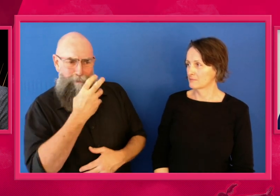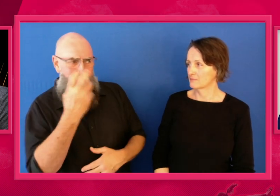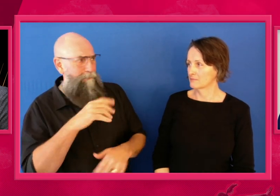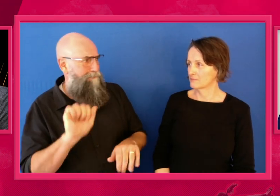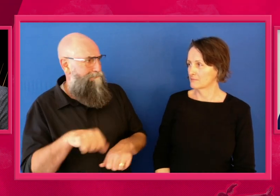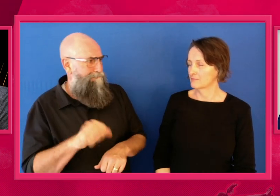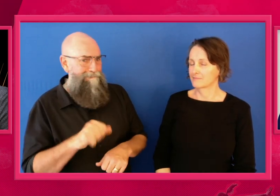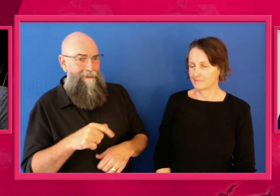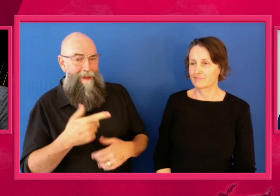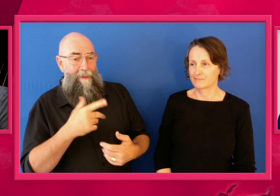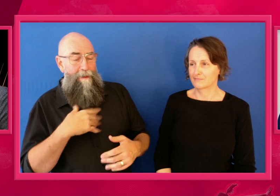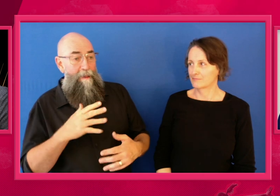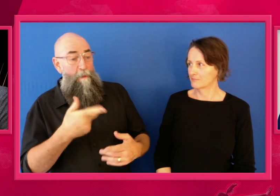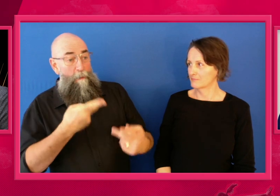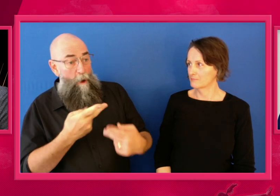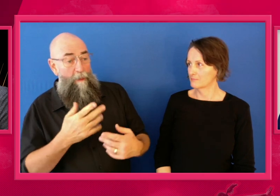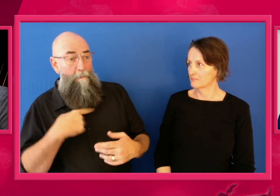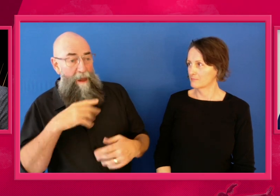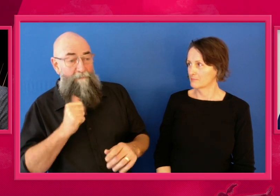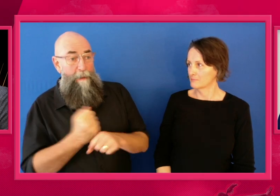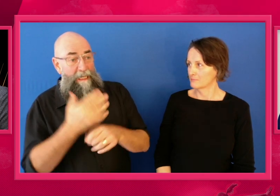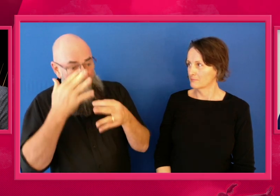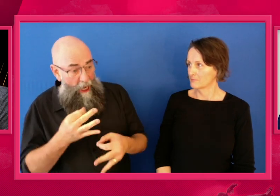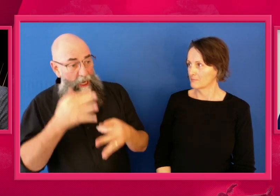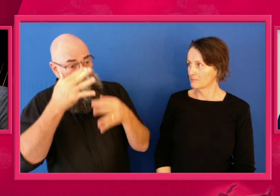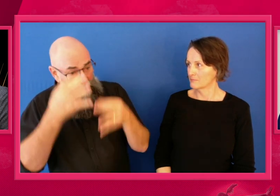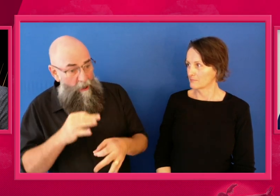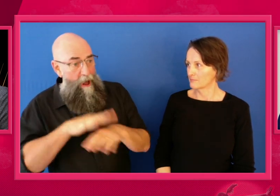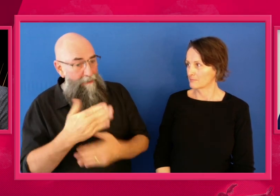then we have to play a decider, and then a decider, and then a decider, and we just keep